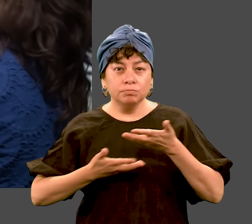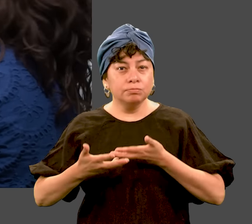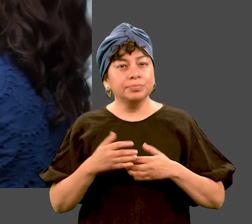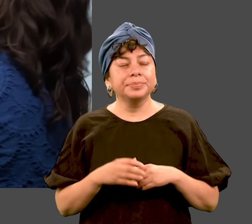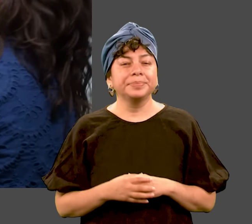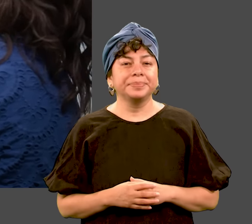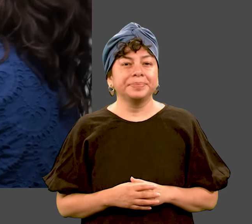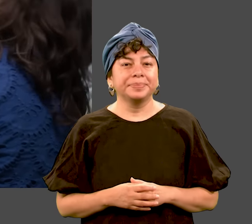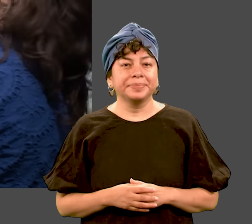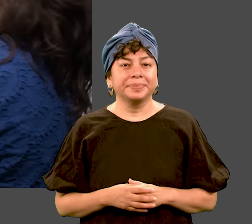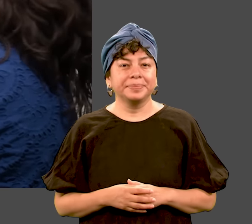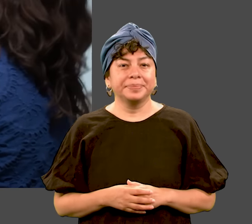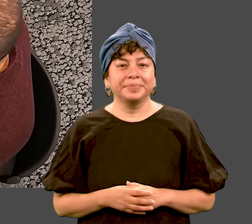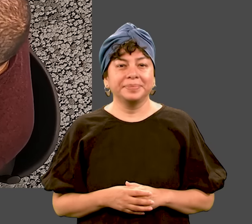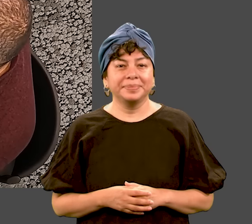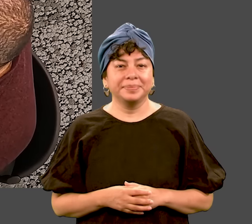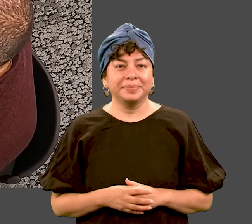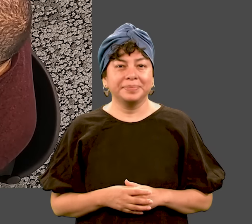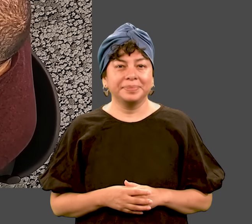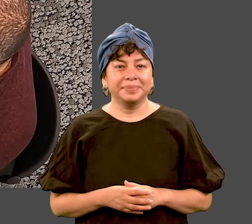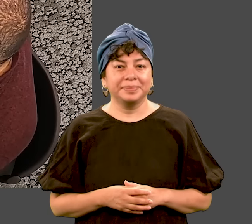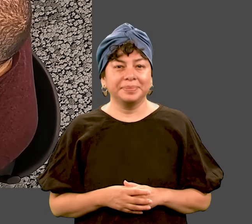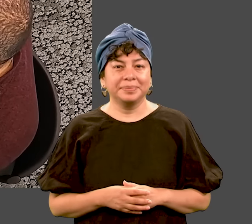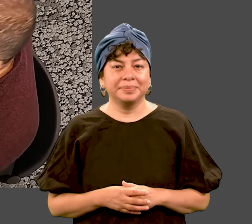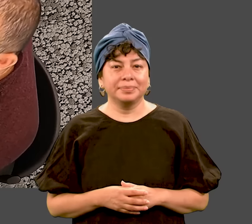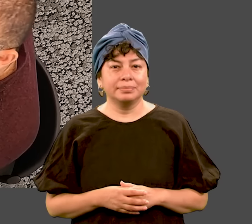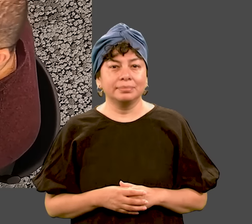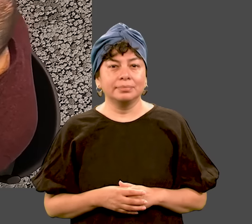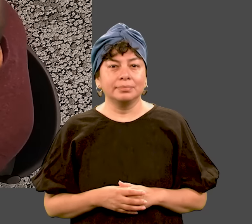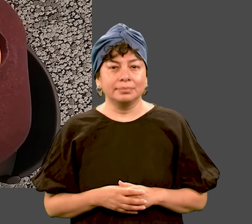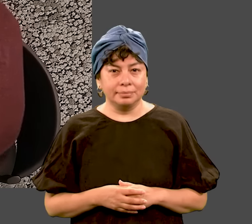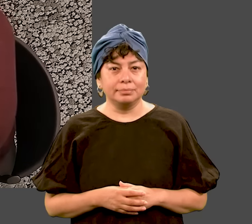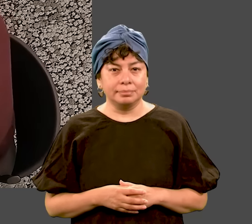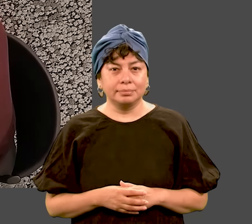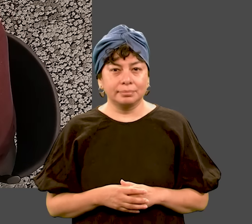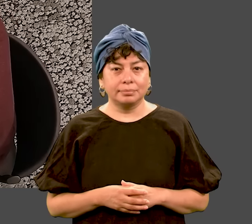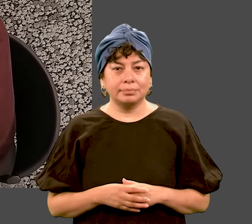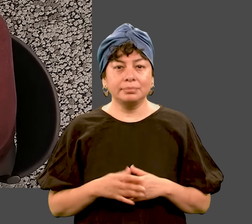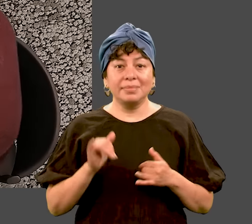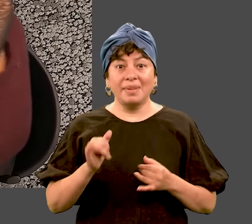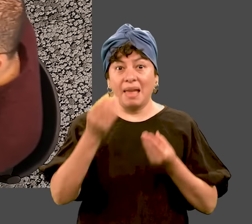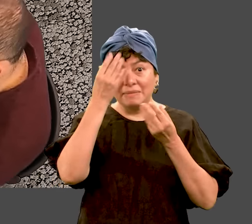That's why we're established the way we are. And we set up information to be shared on a variety of sources.